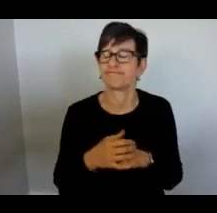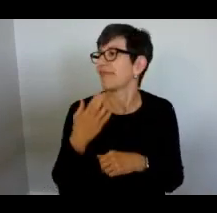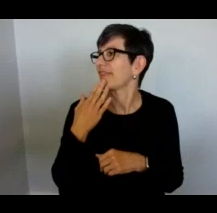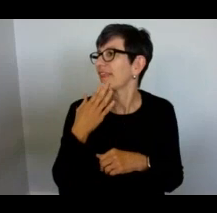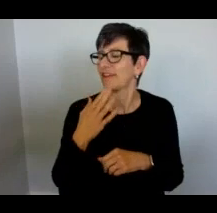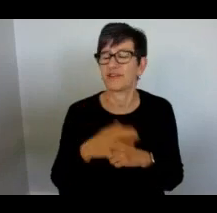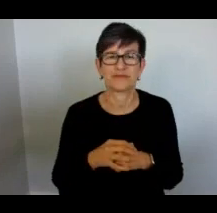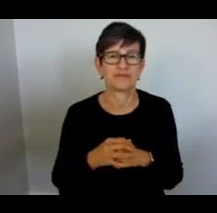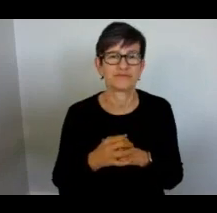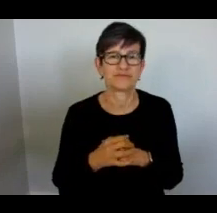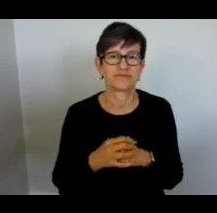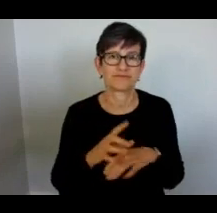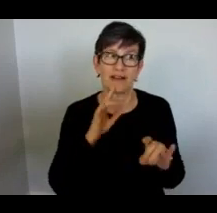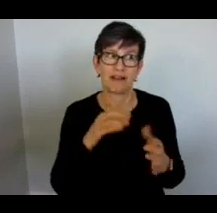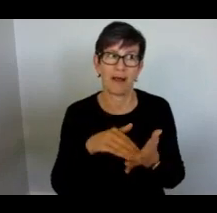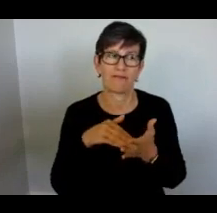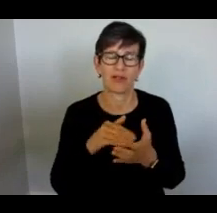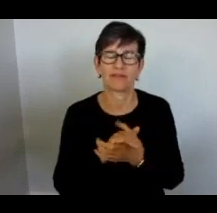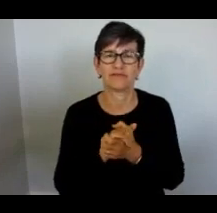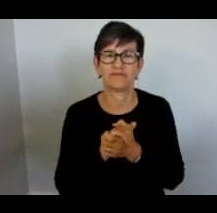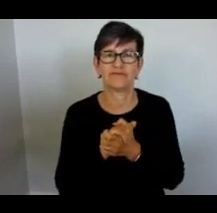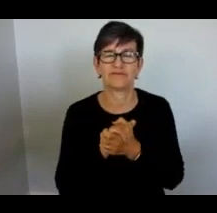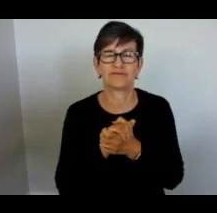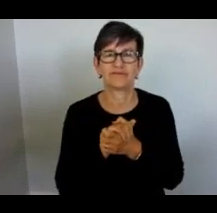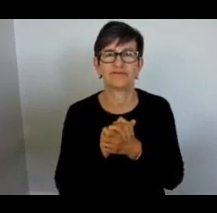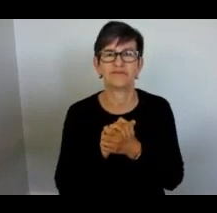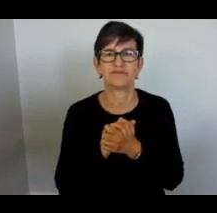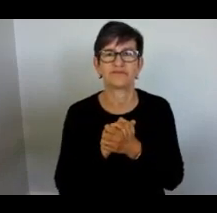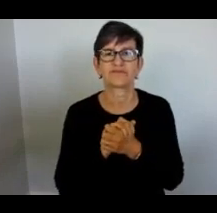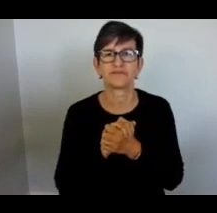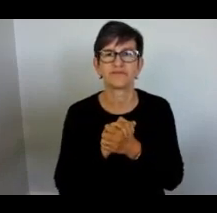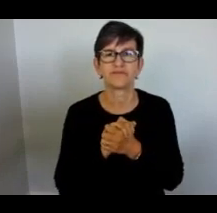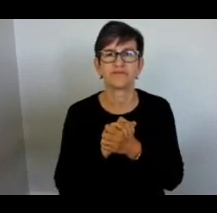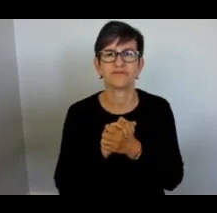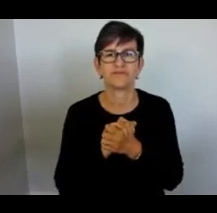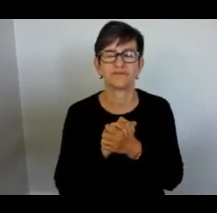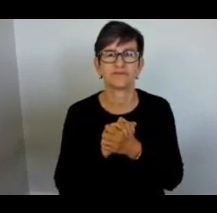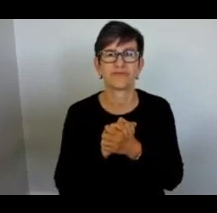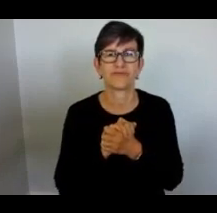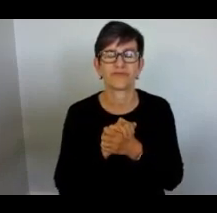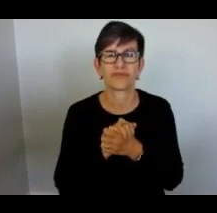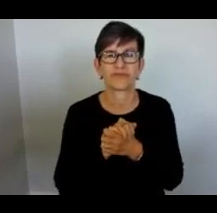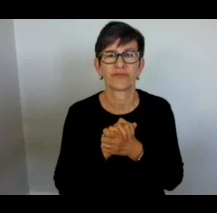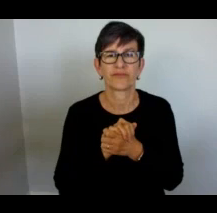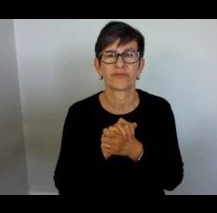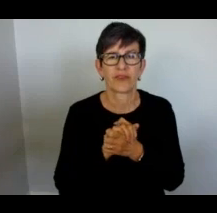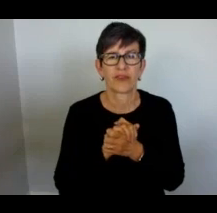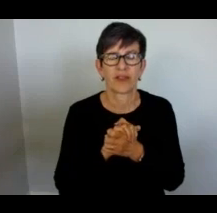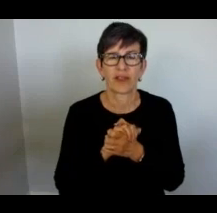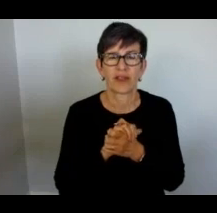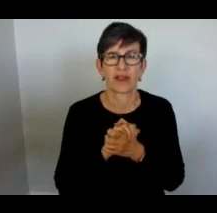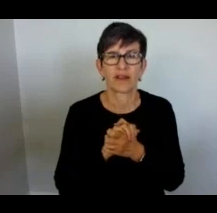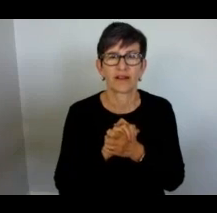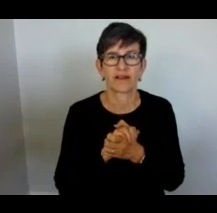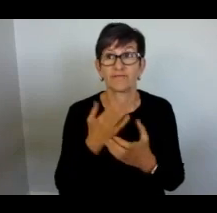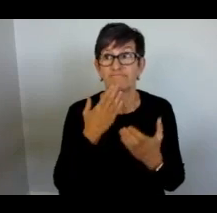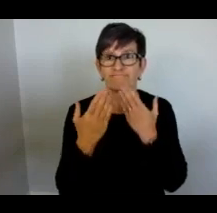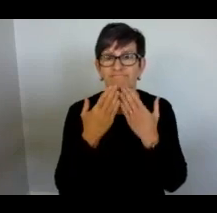That was really helpful. Yeah. No, that was very helpful. Definitely valuable. Any other comments